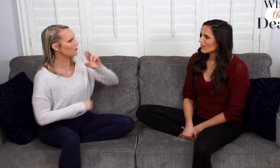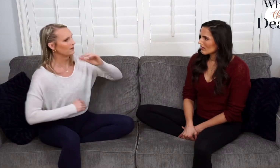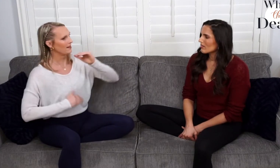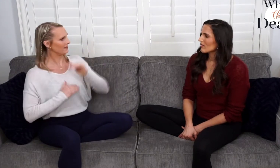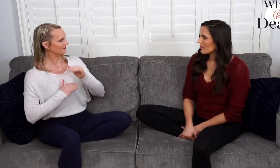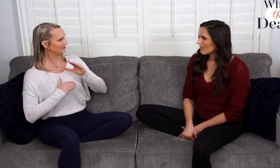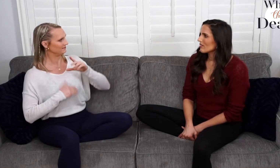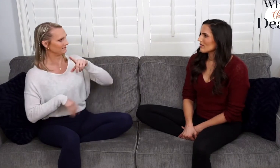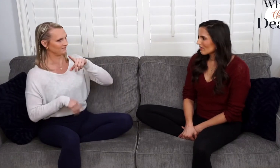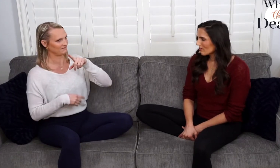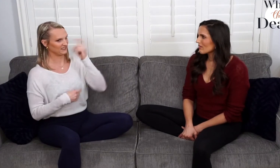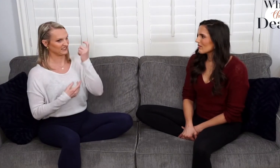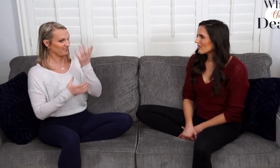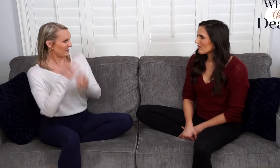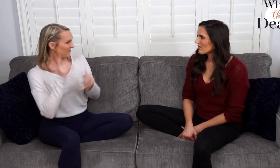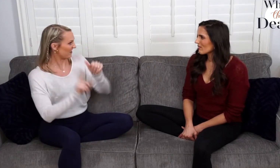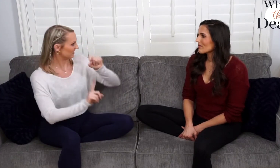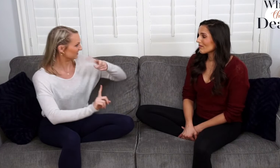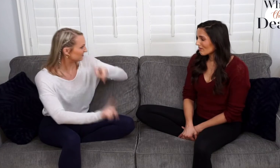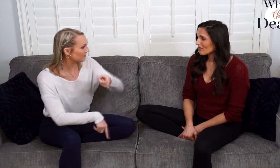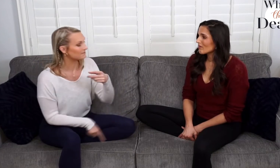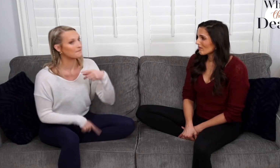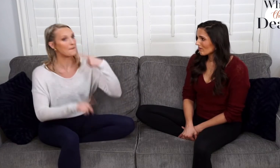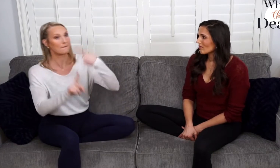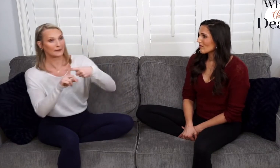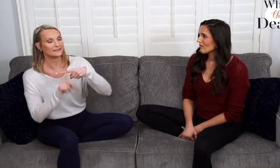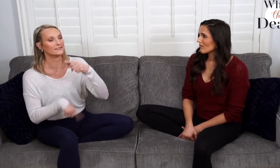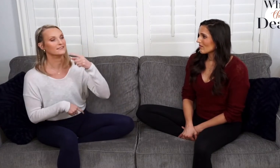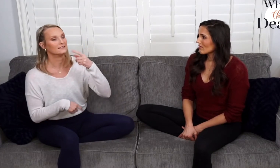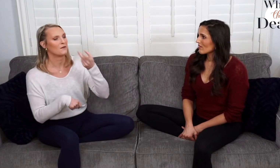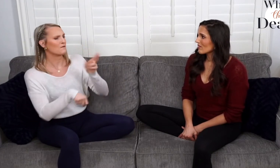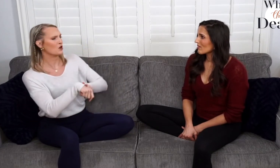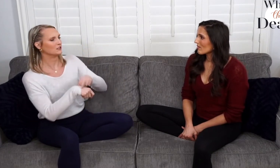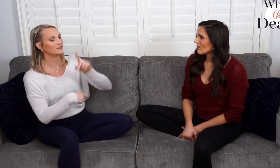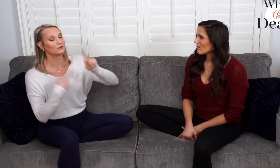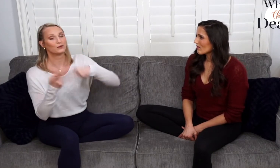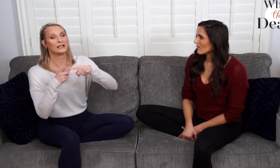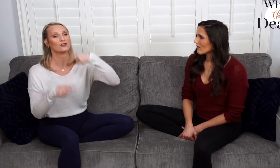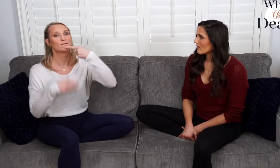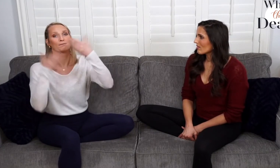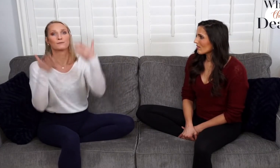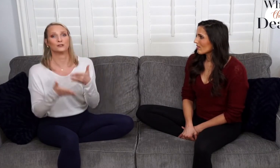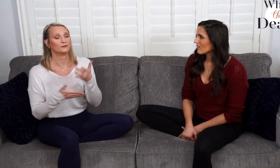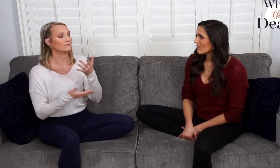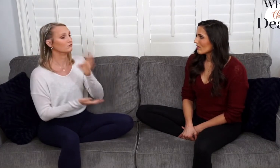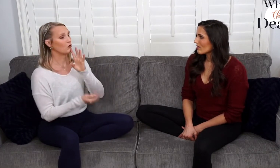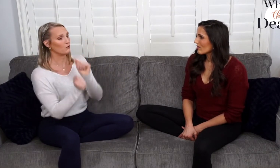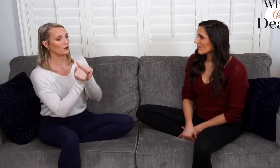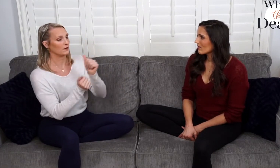or I'm lessened as a person because the ASL is gone. And of course when a hearing person is talking